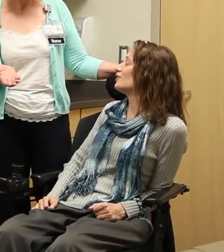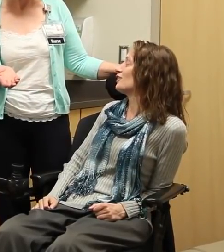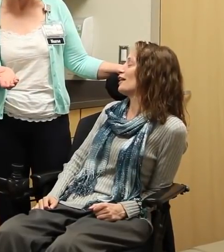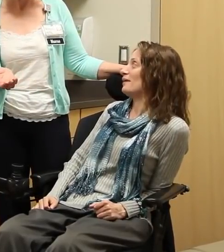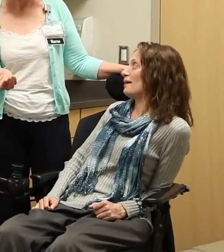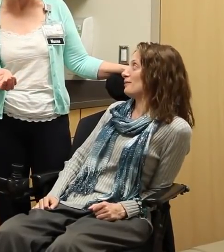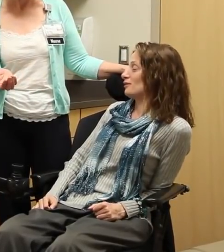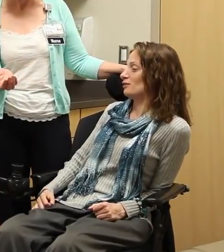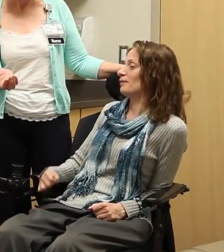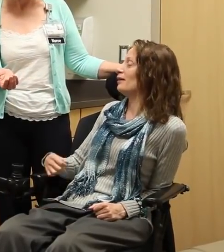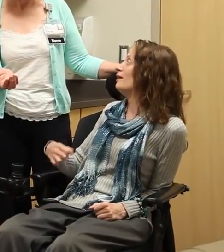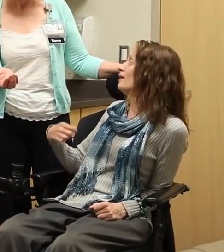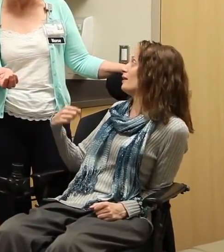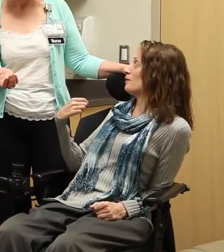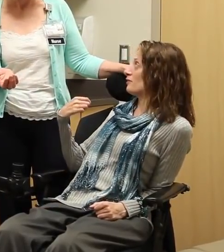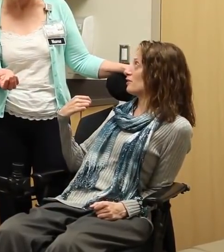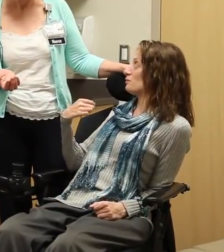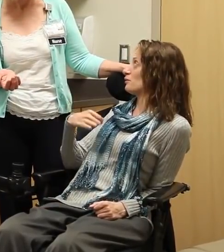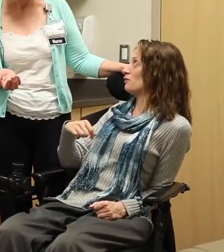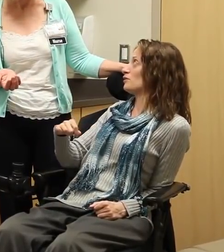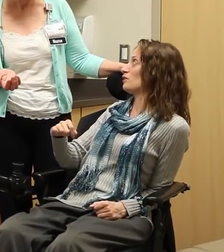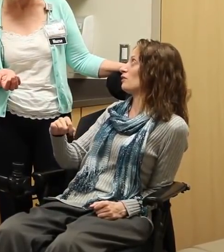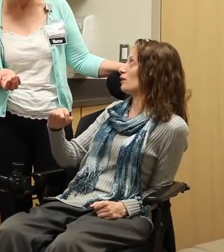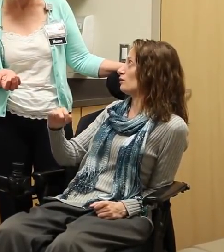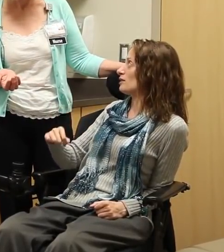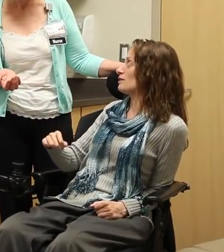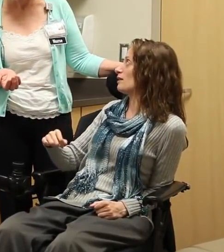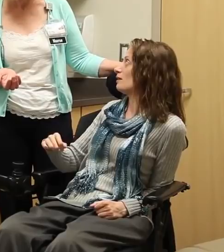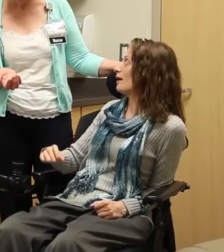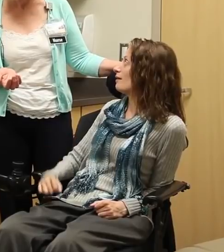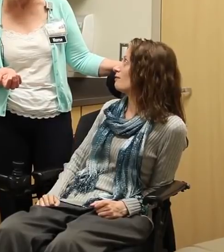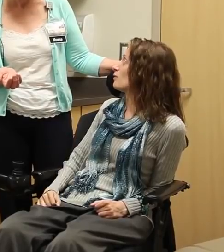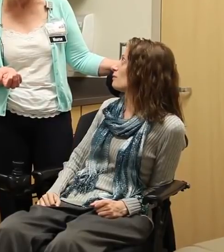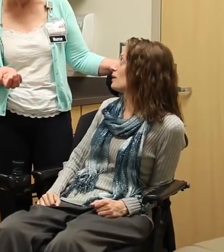Angie: Sure, I'd be happy to, but can we first move so that you can sit eye-level with